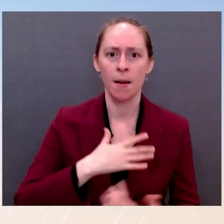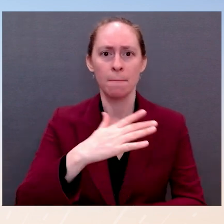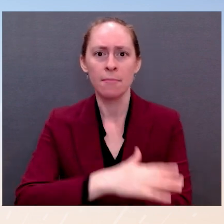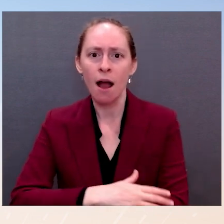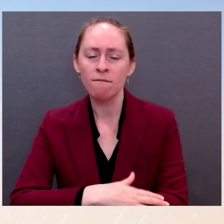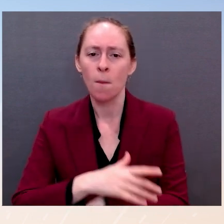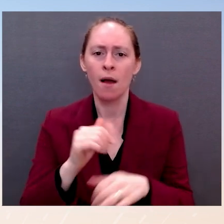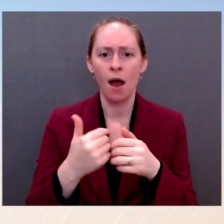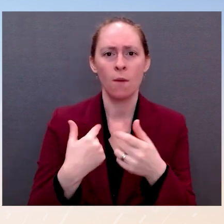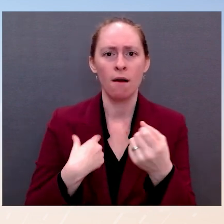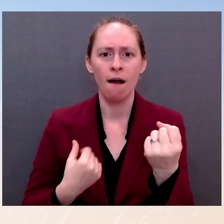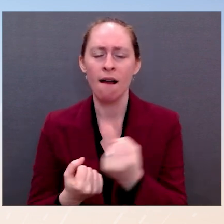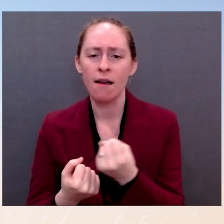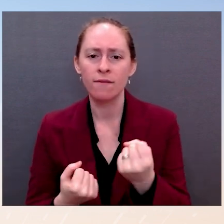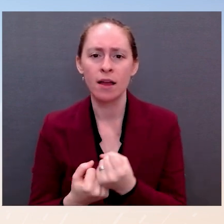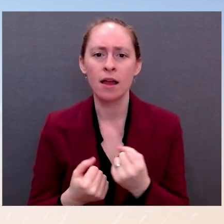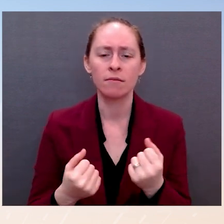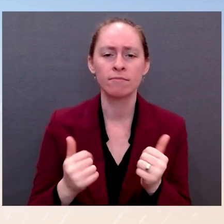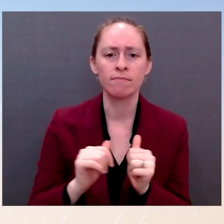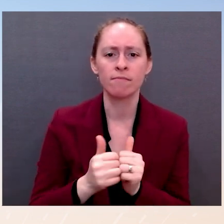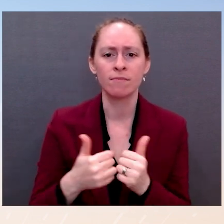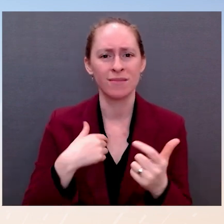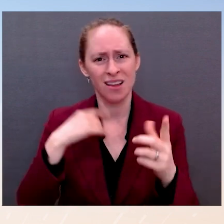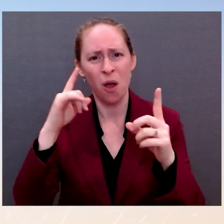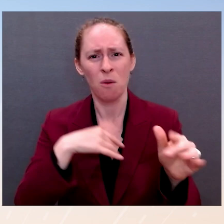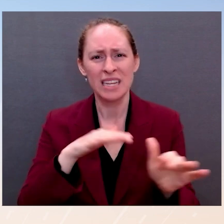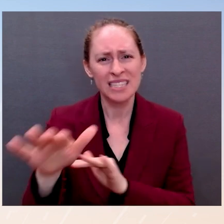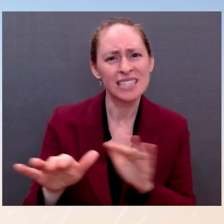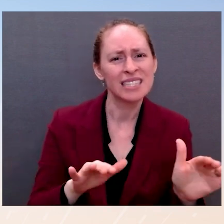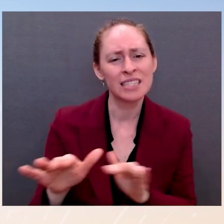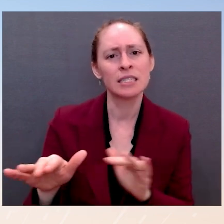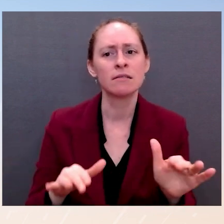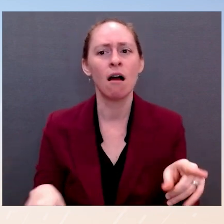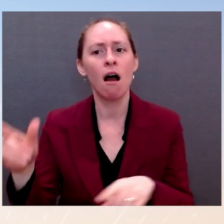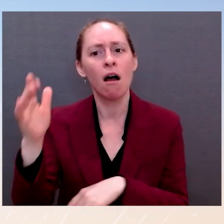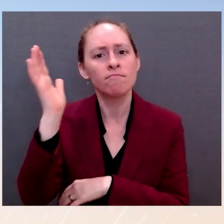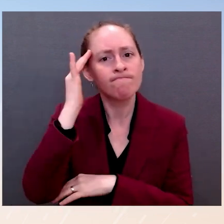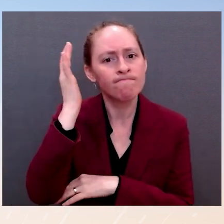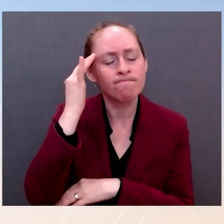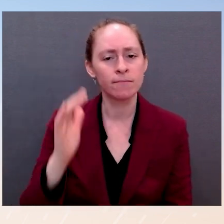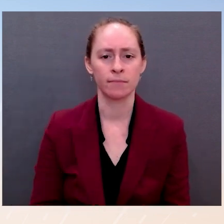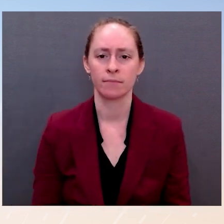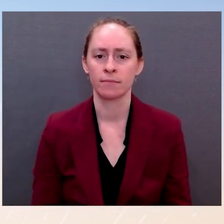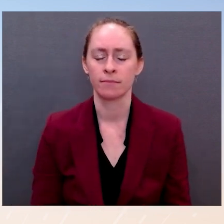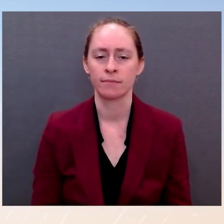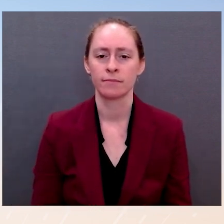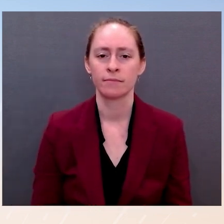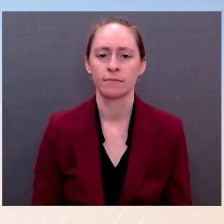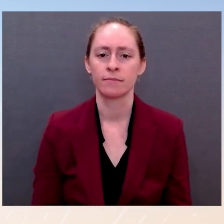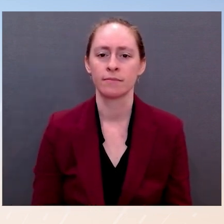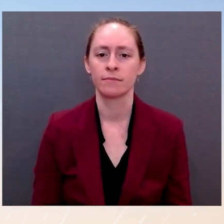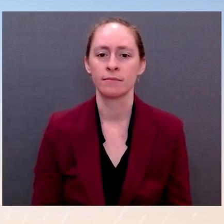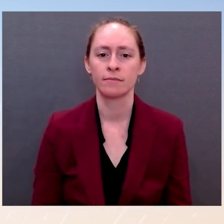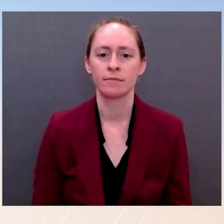to share that that message that you talked about and what I just mentioned is one of those ways.